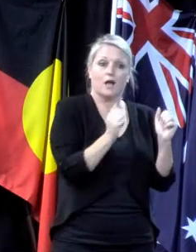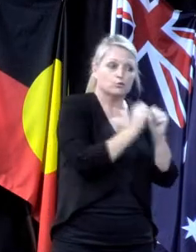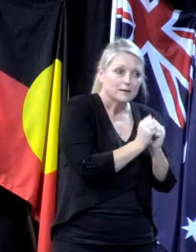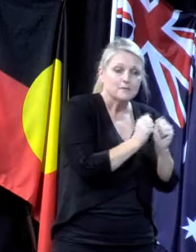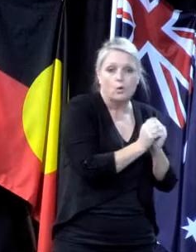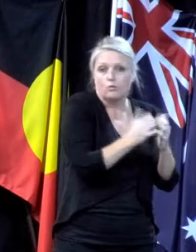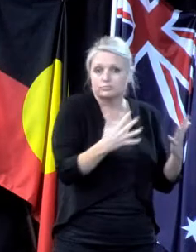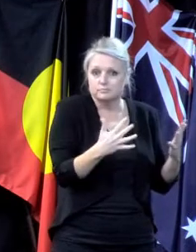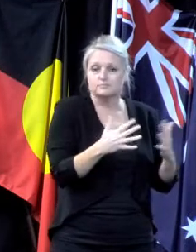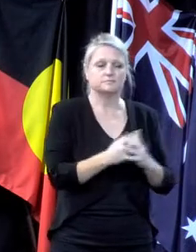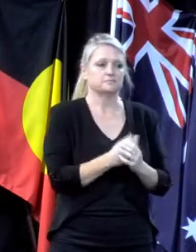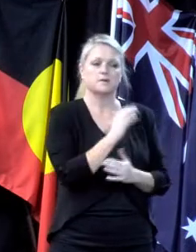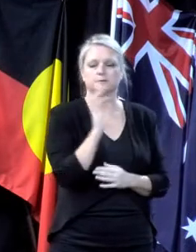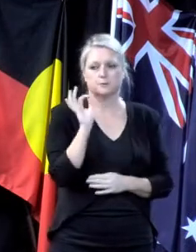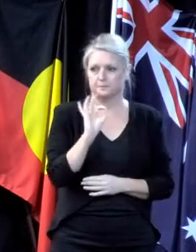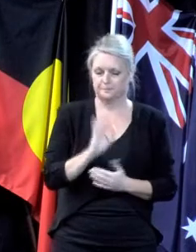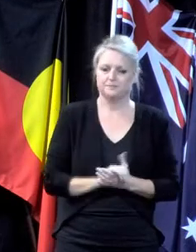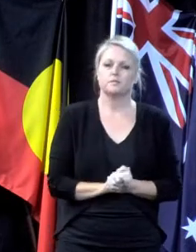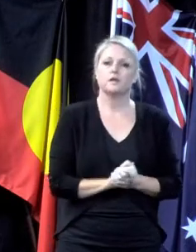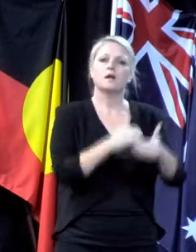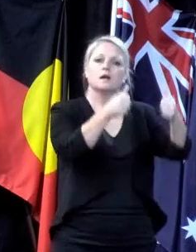Can we move, then, to the NCCD processes.